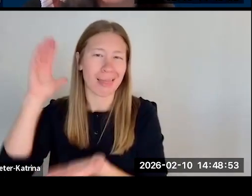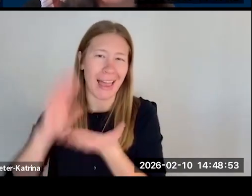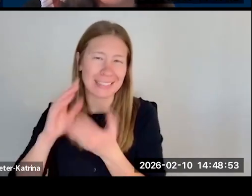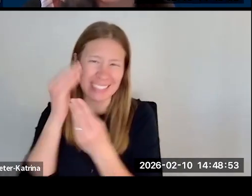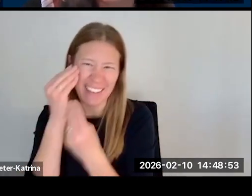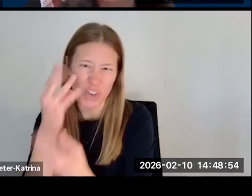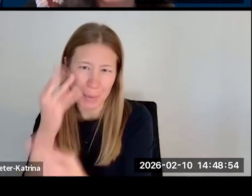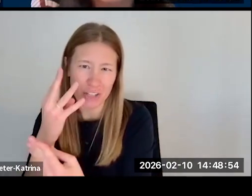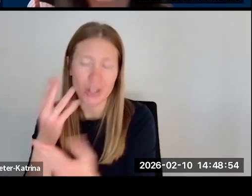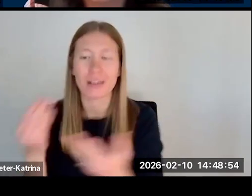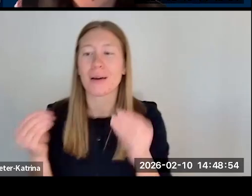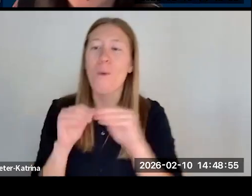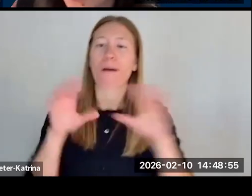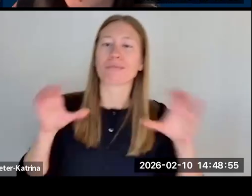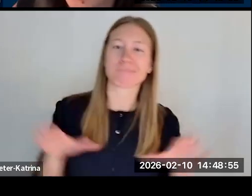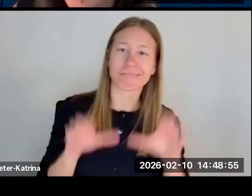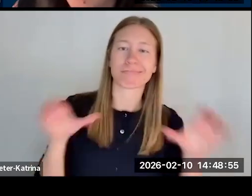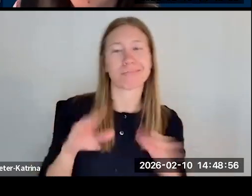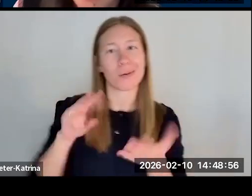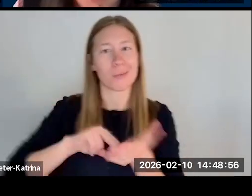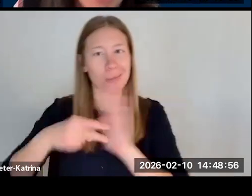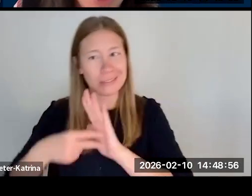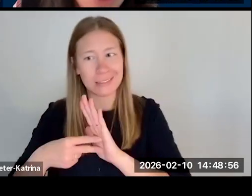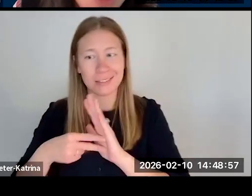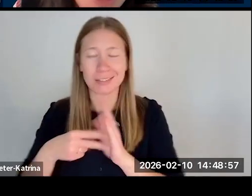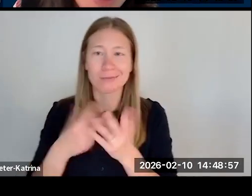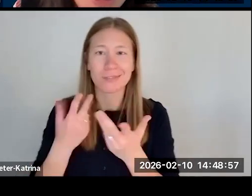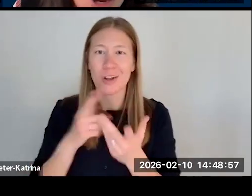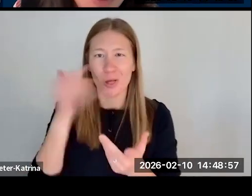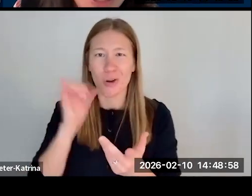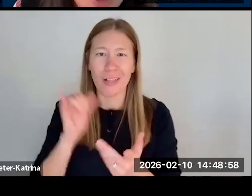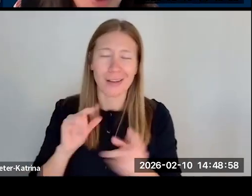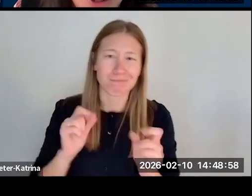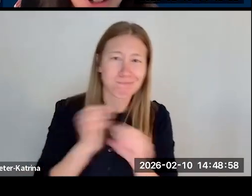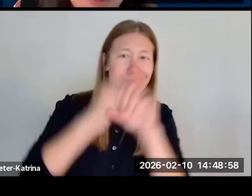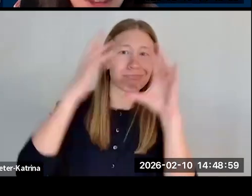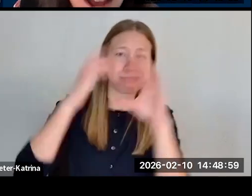They're graphic firework colors at the top right hand corner